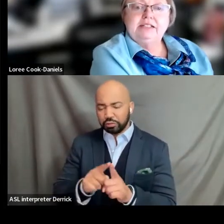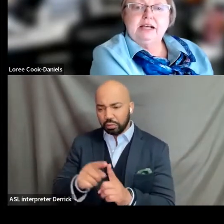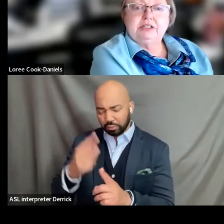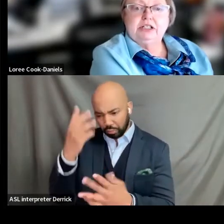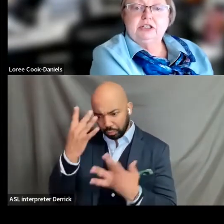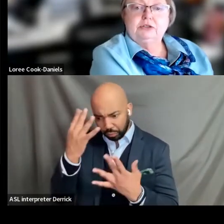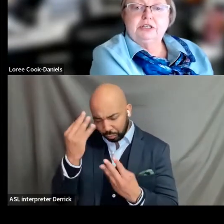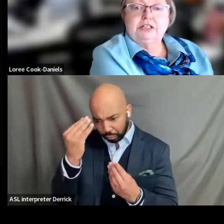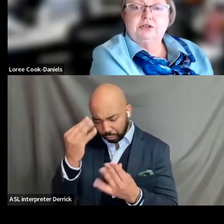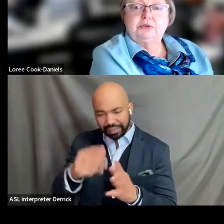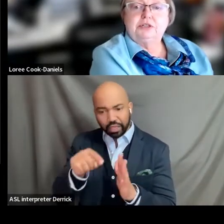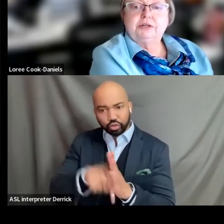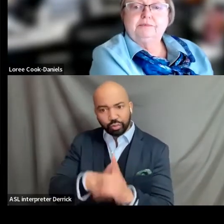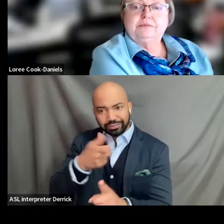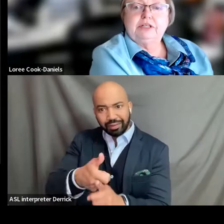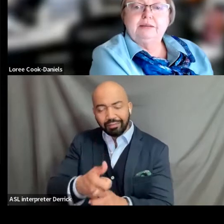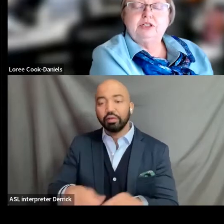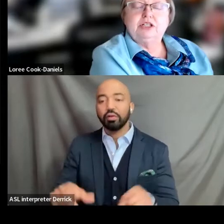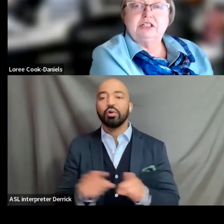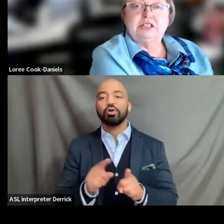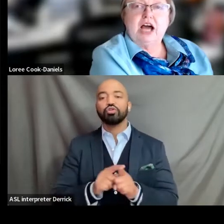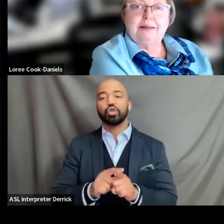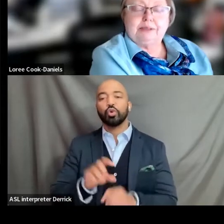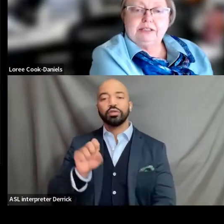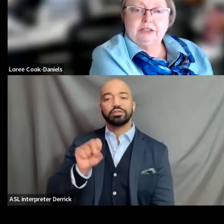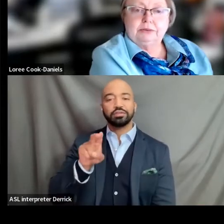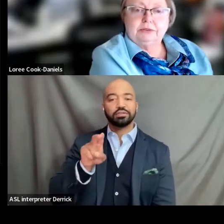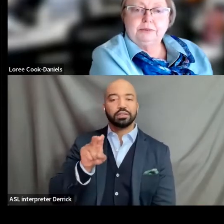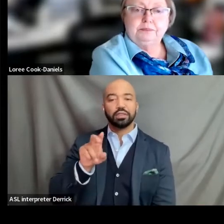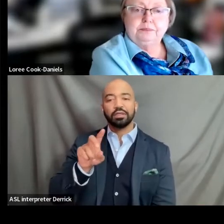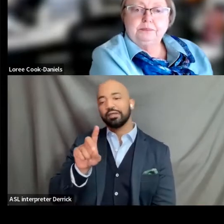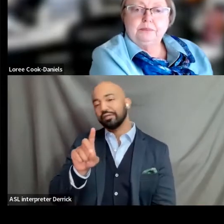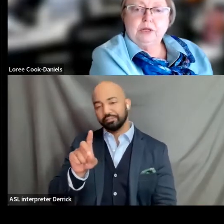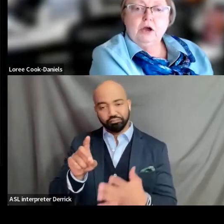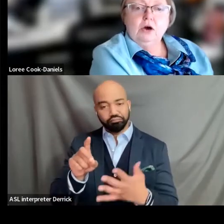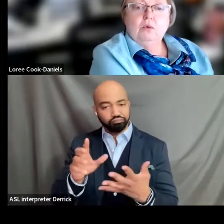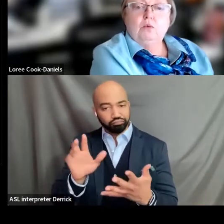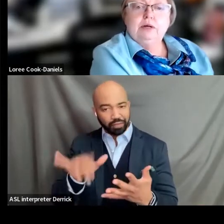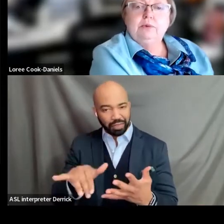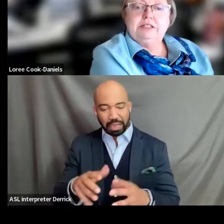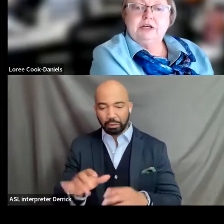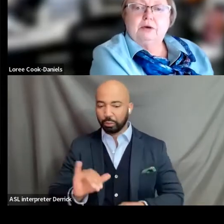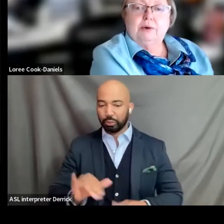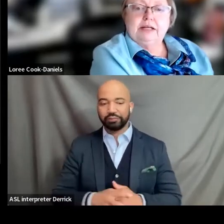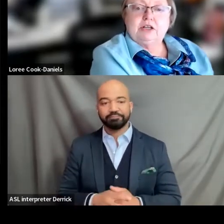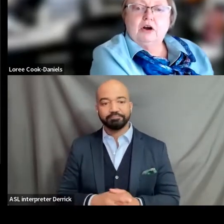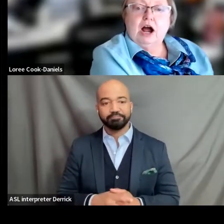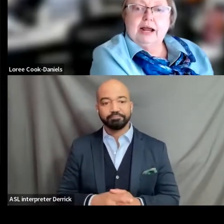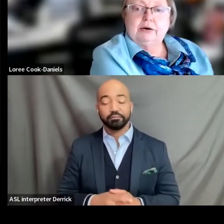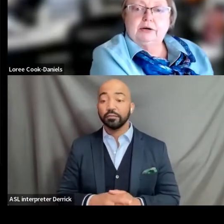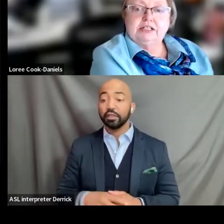and substance use issues. To name just the top issues. One reason our rates is higher